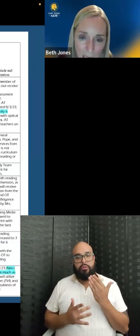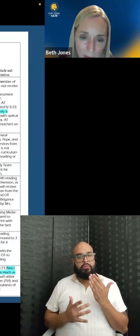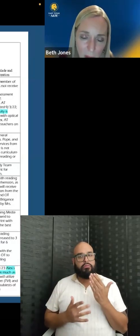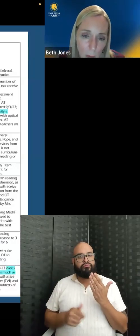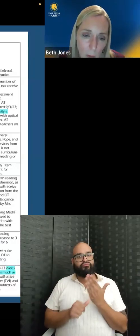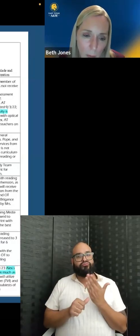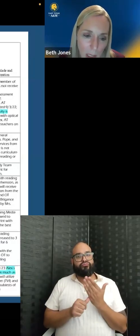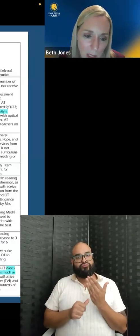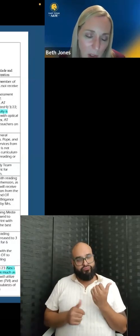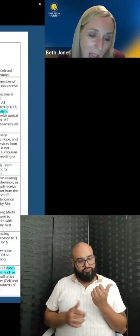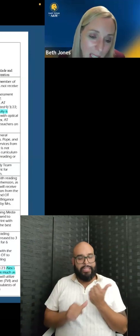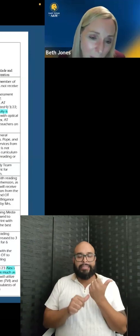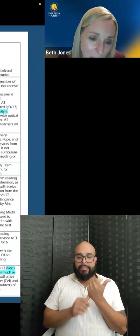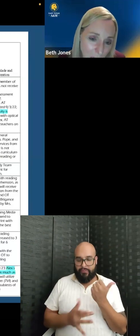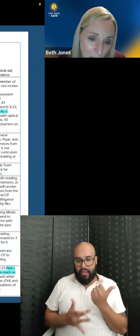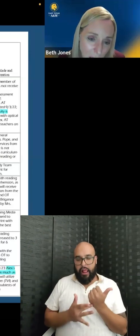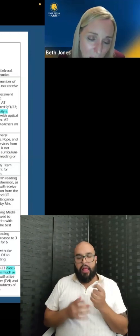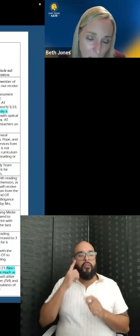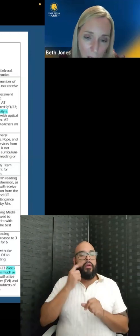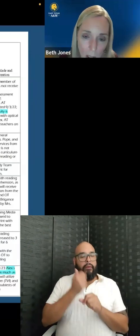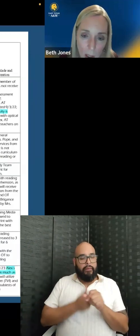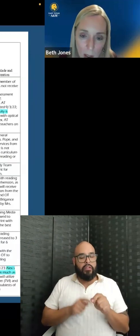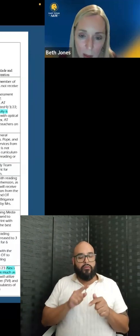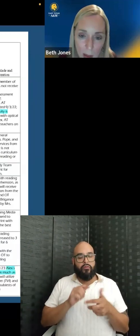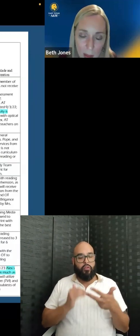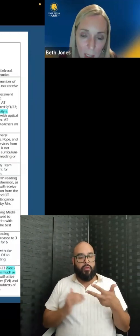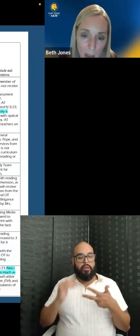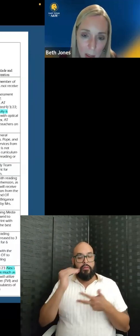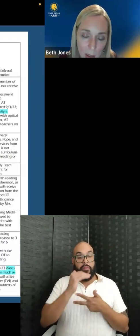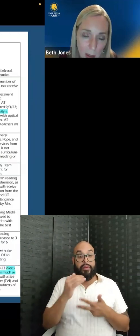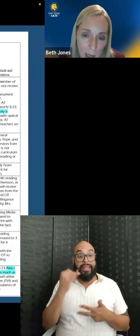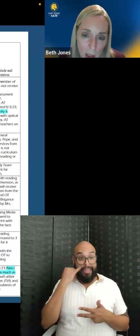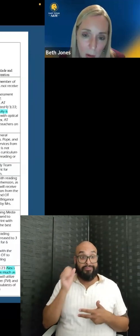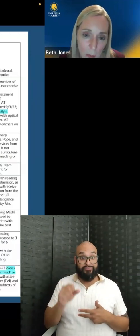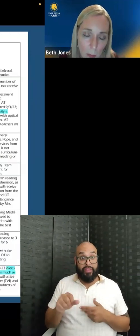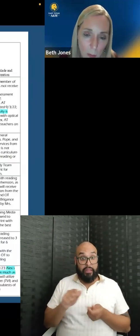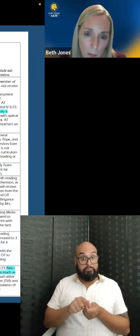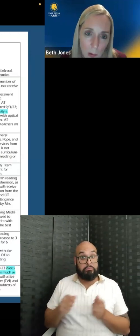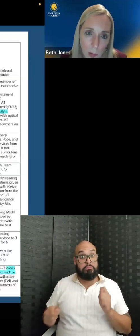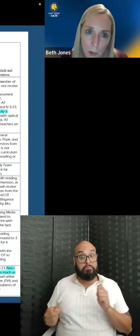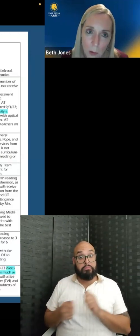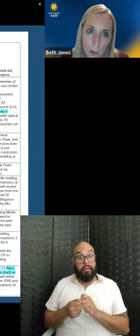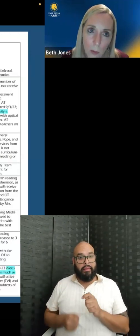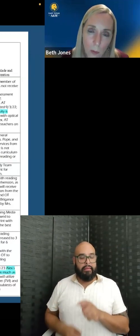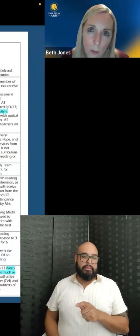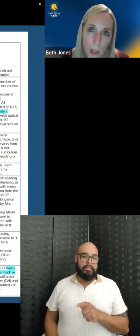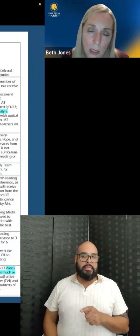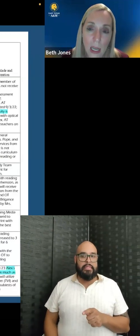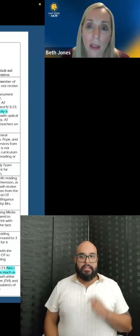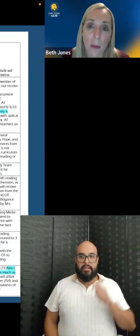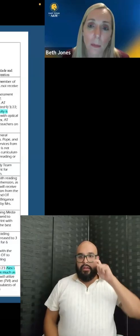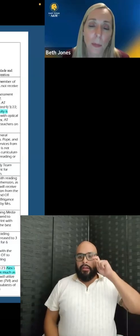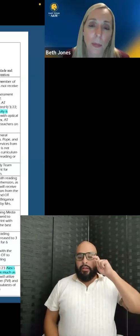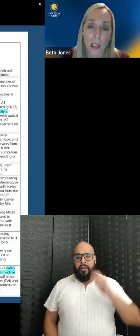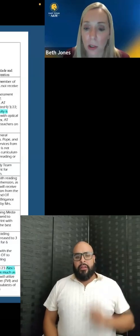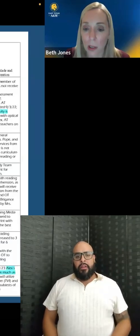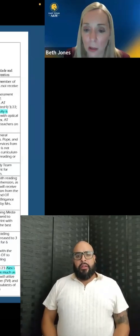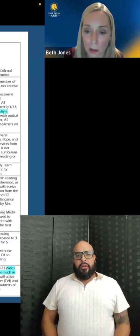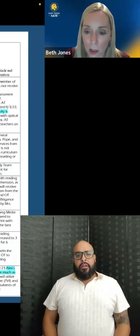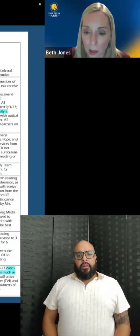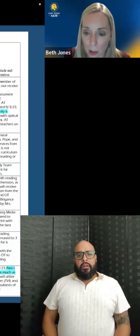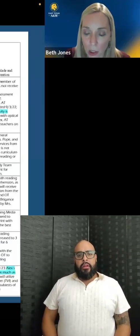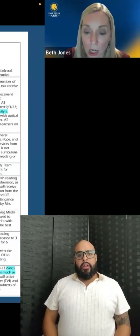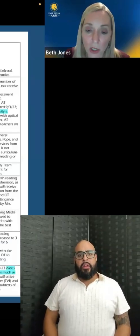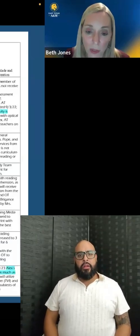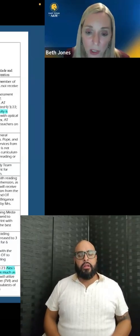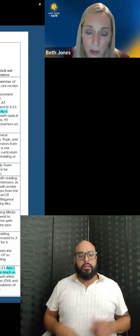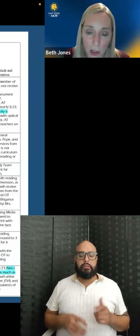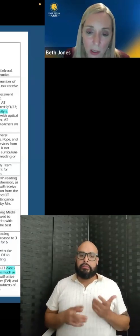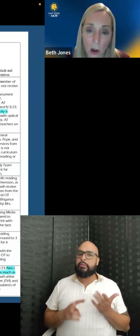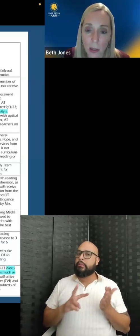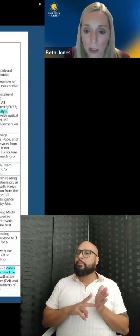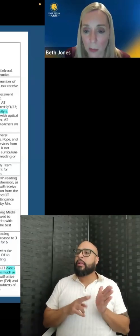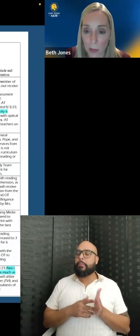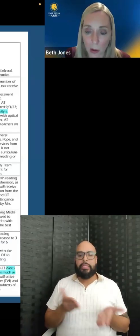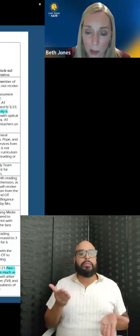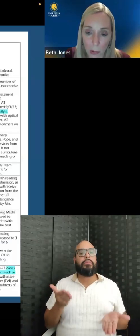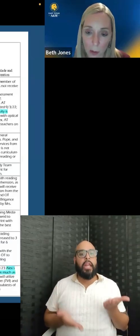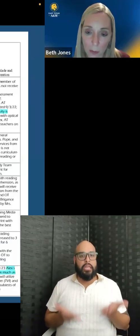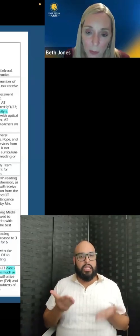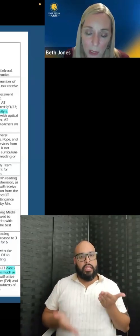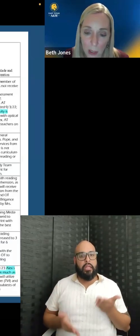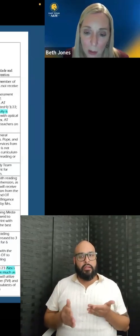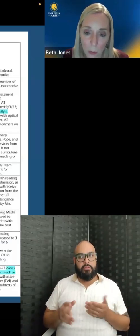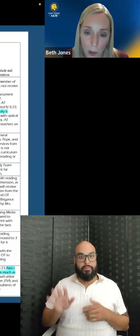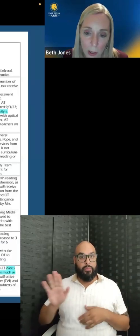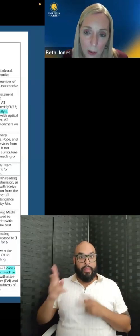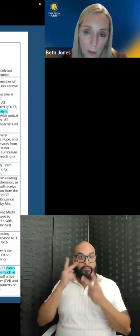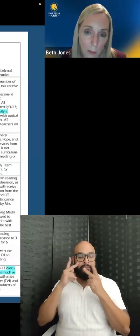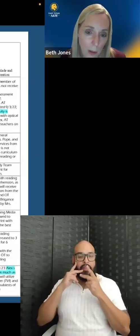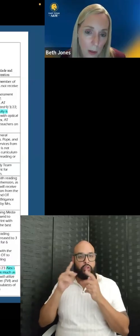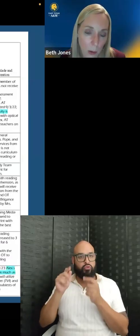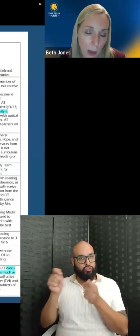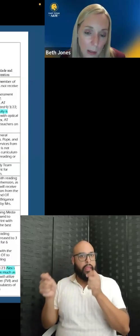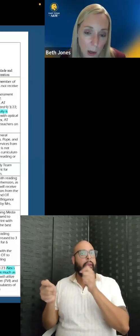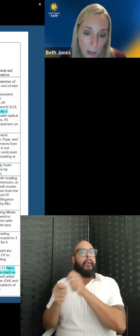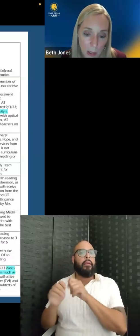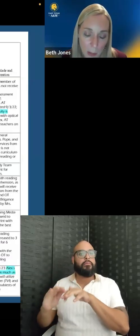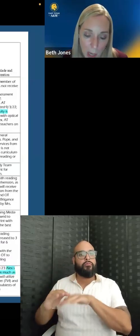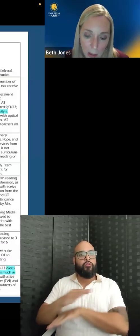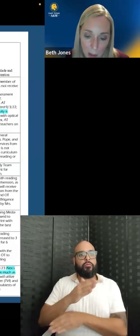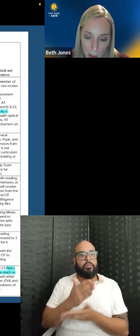Because if there has been a change, then that could indicate that potentially a change in vision is causing some of the learning problems once again, where it, you know, had not been in the past.